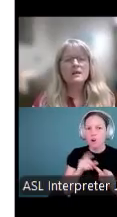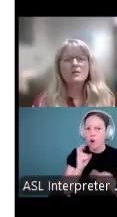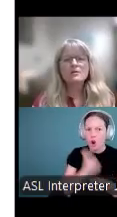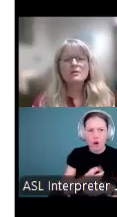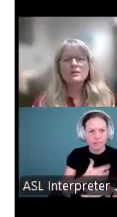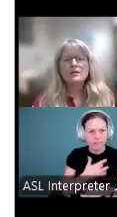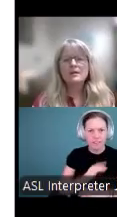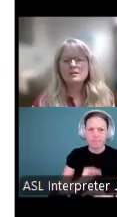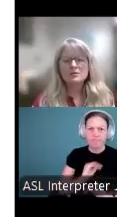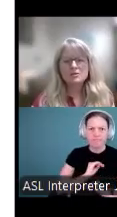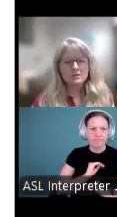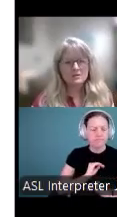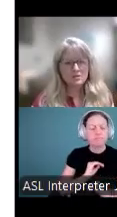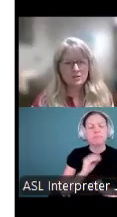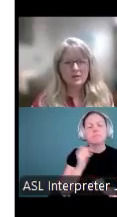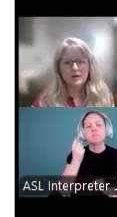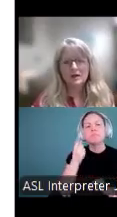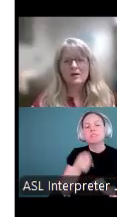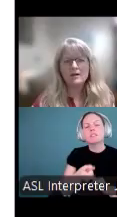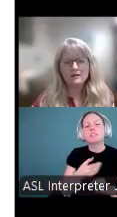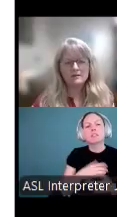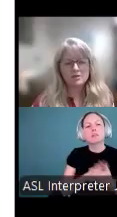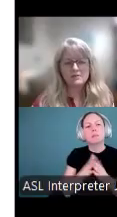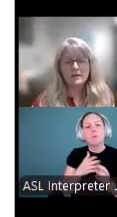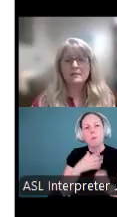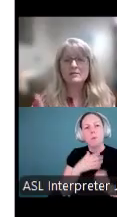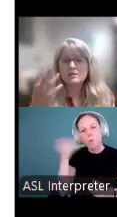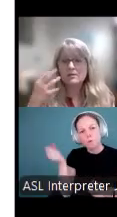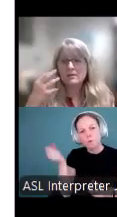get older, in addition to working on just being able to